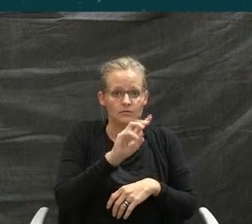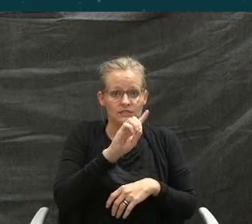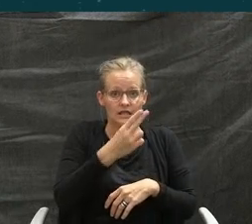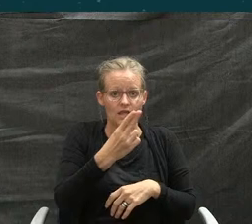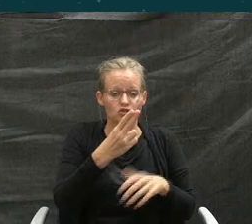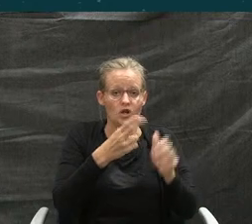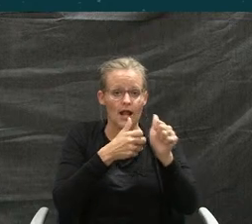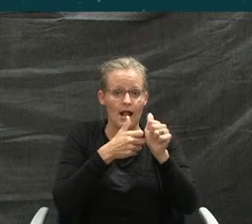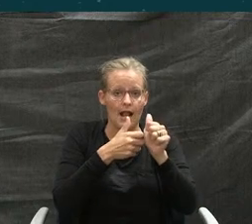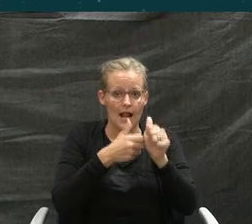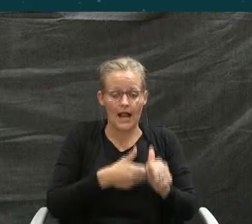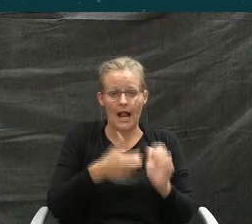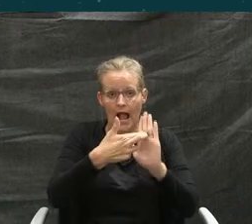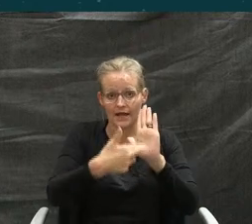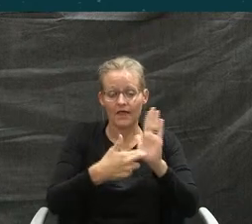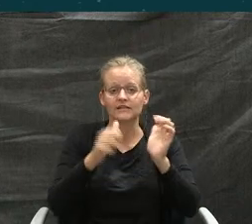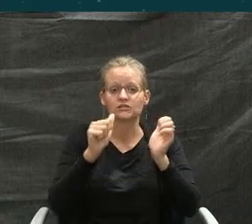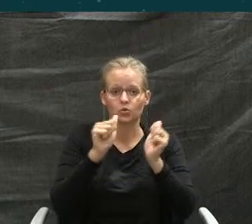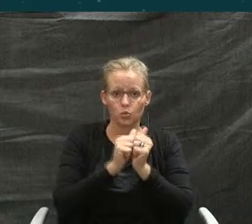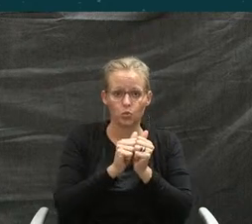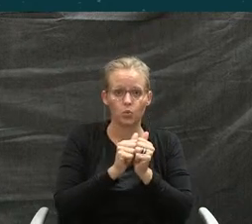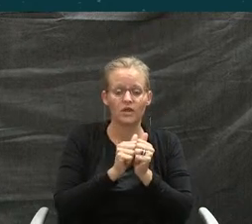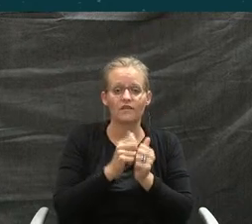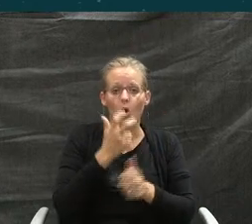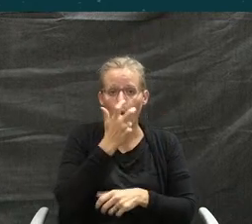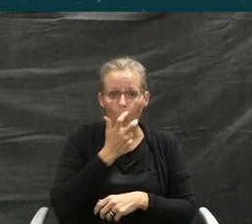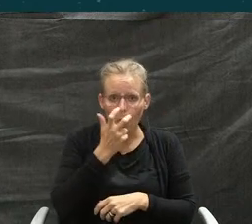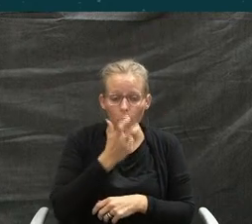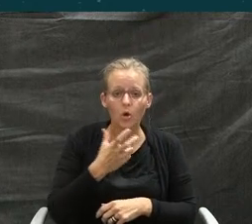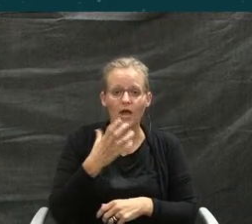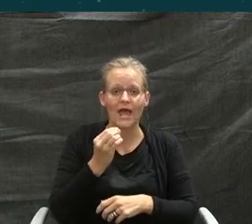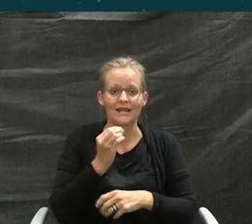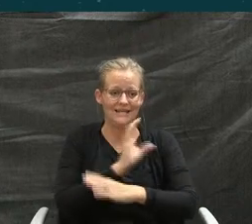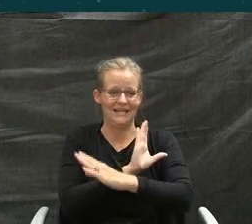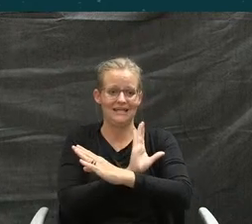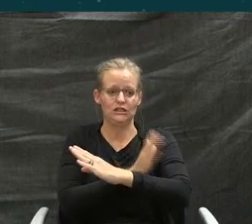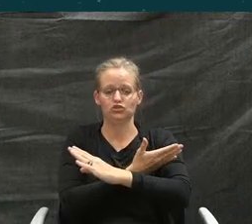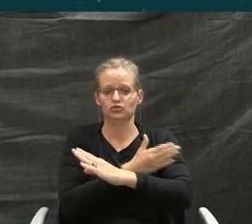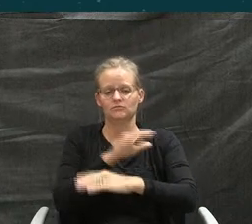music program and will follow the guidelines that they set forth by the state.